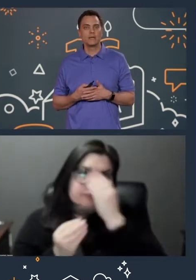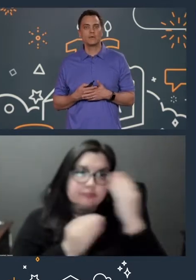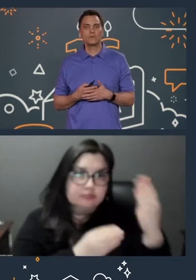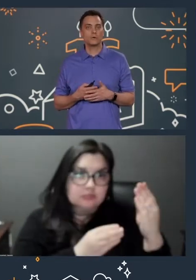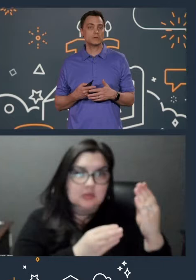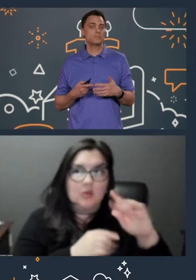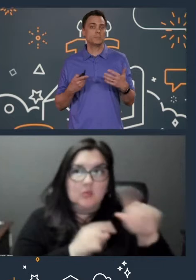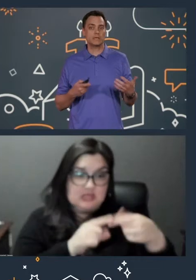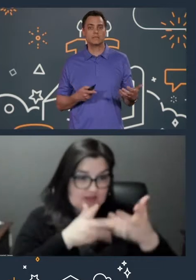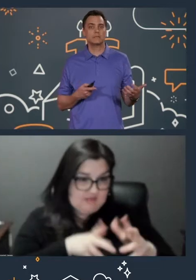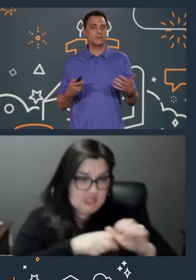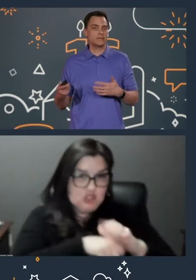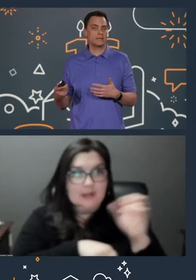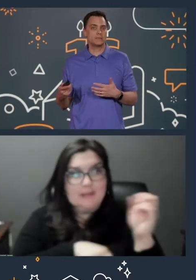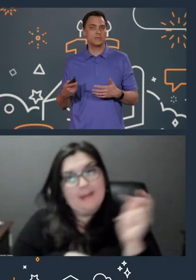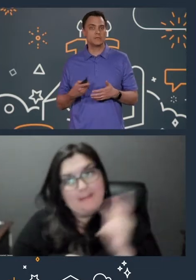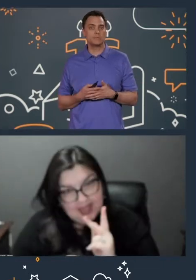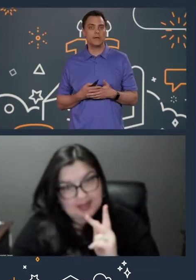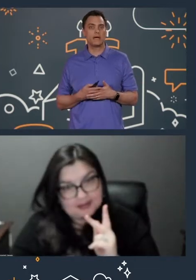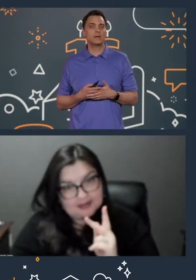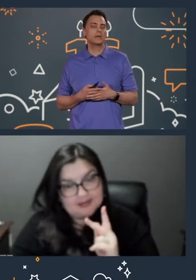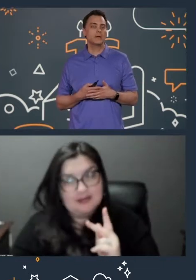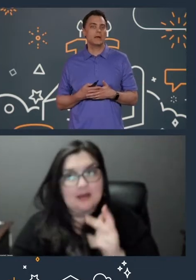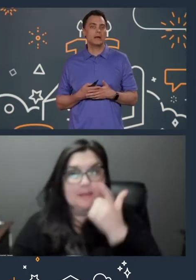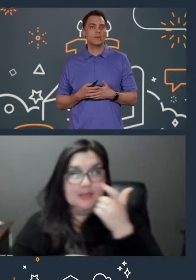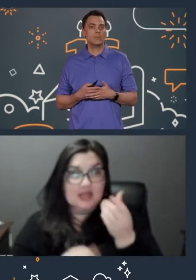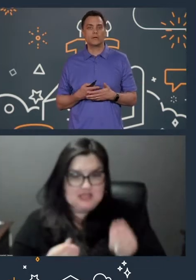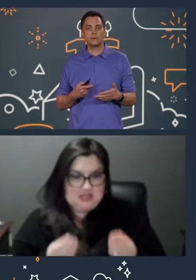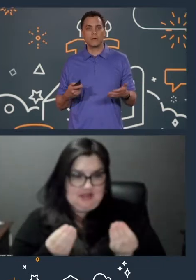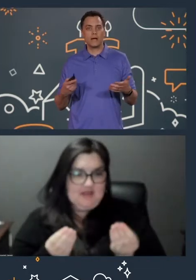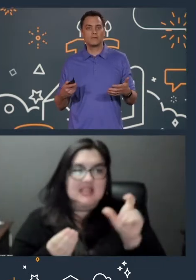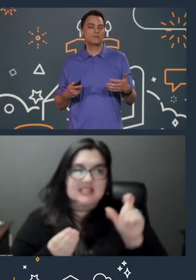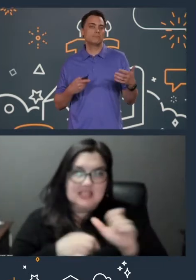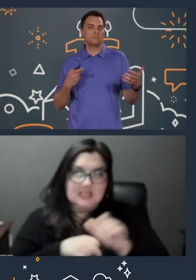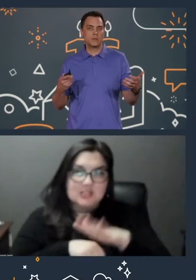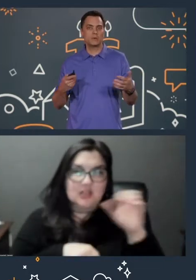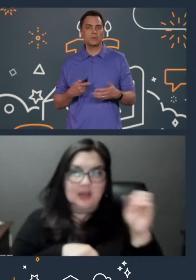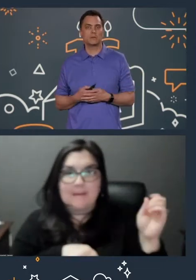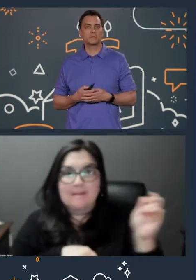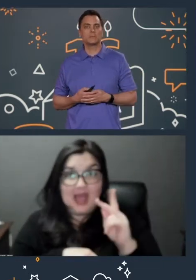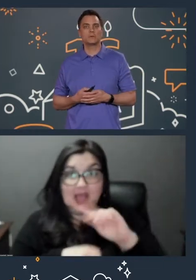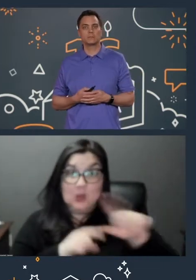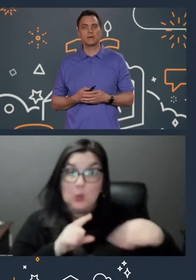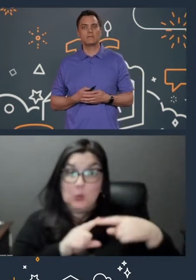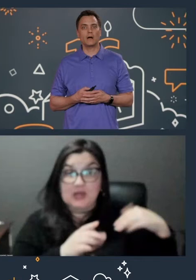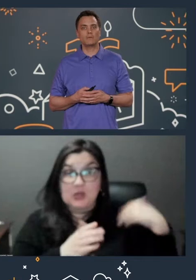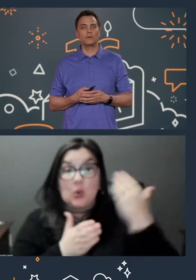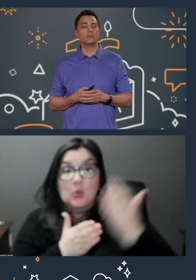And of course, because the device has to be shipped back, when it arrives, typically, there's gonna be some kind of offload,